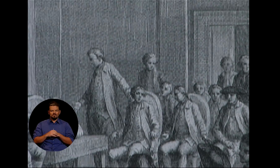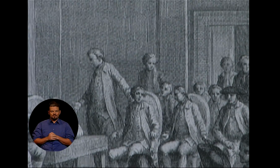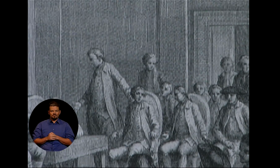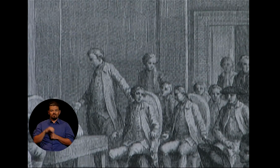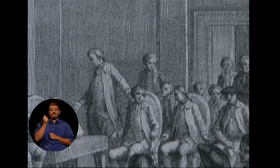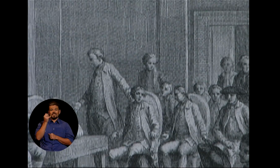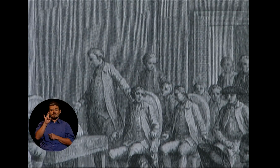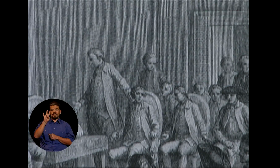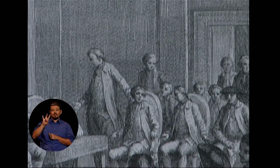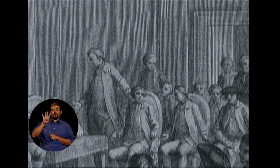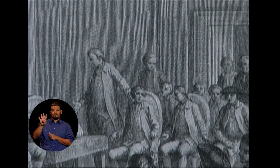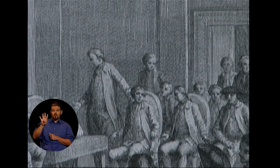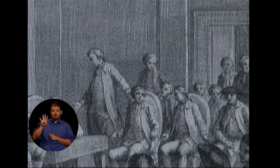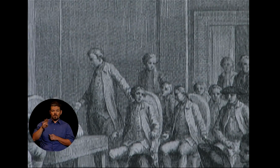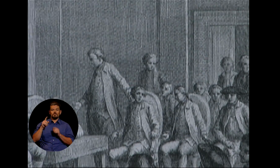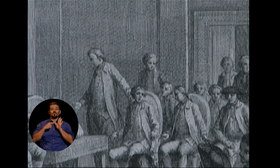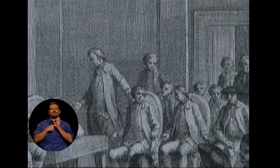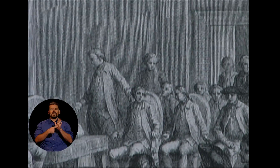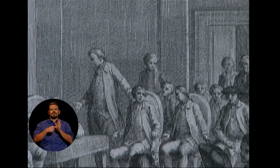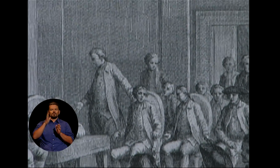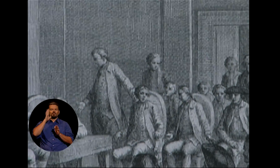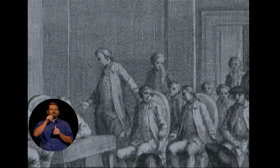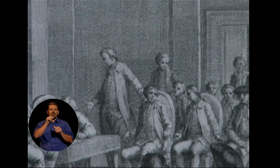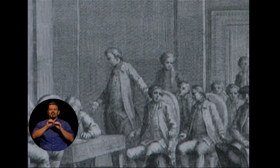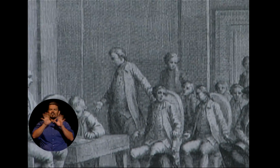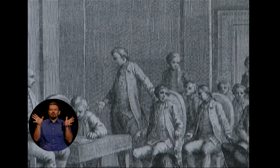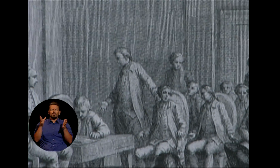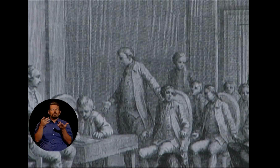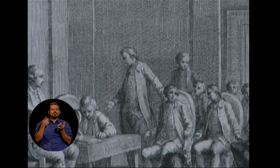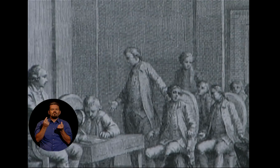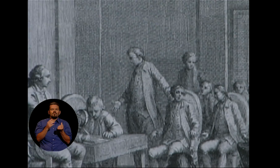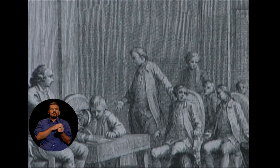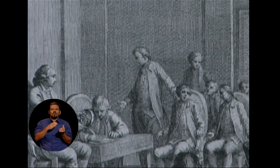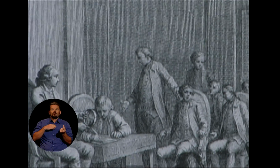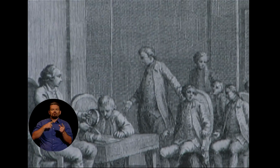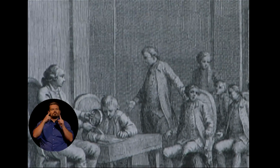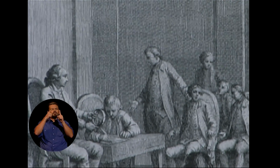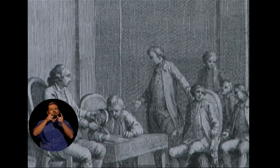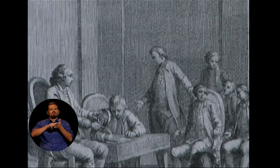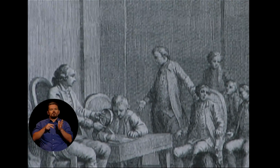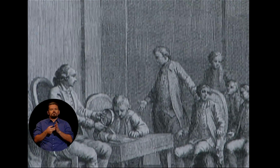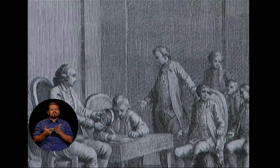AND THOUGH THE DELEGATES WE'RE NOT ENTIRELY CLEAR AS TO THE FIRST CONTINENTAL CONGRESS' ULTIMATE PURPOSE,